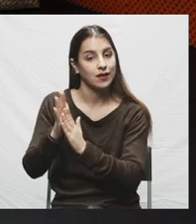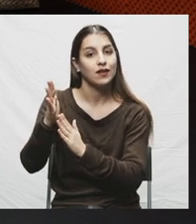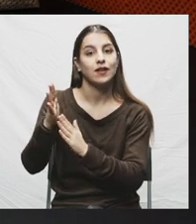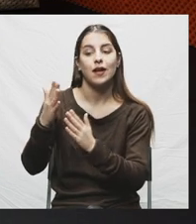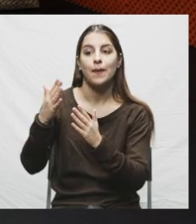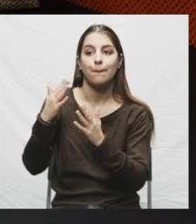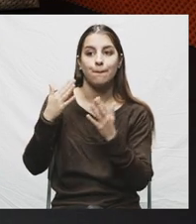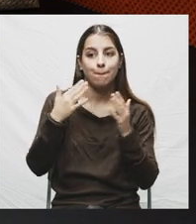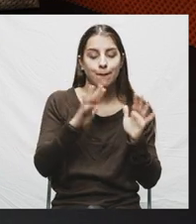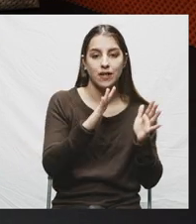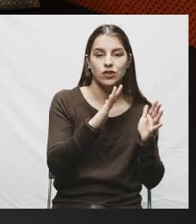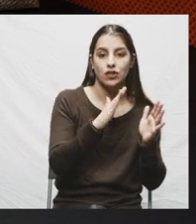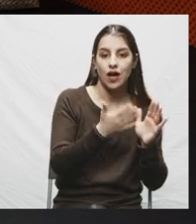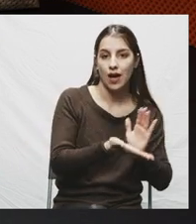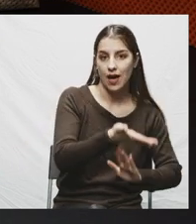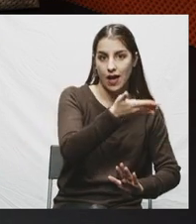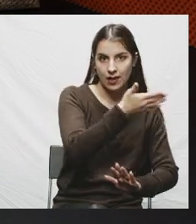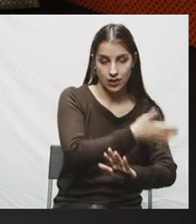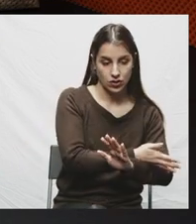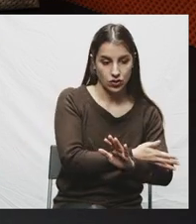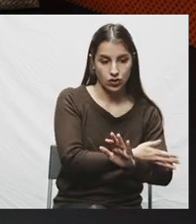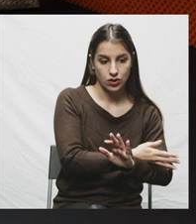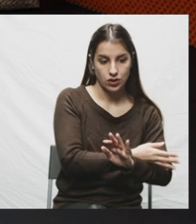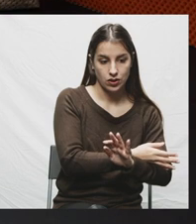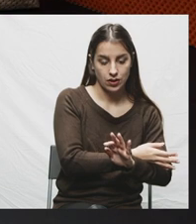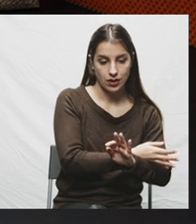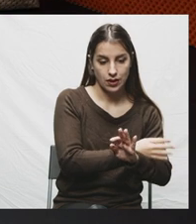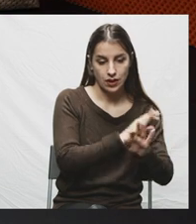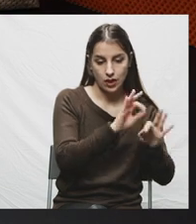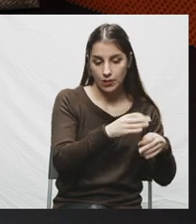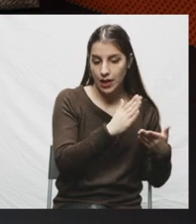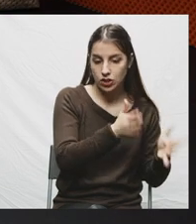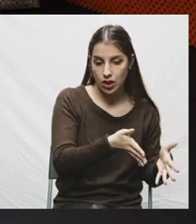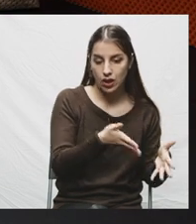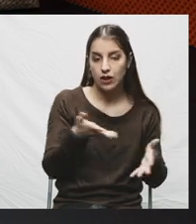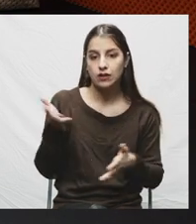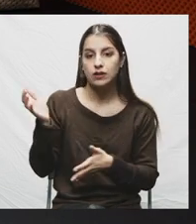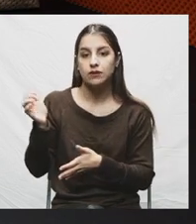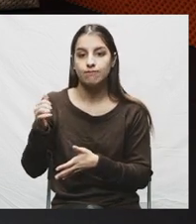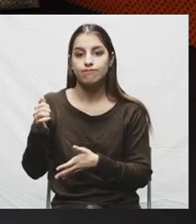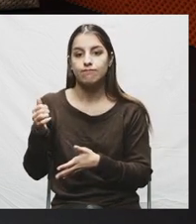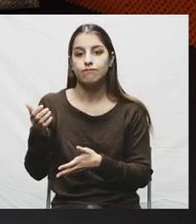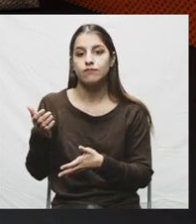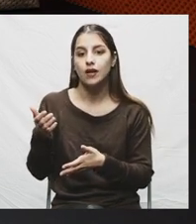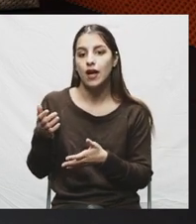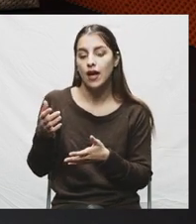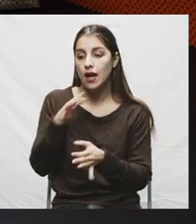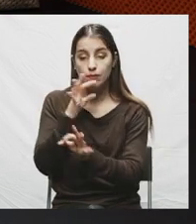putting something there. To have the principle of arriving to something finished. Yes, yes. Because that, will put out the flame.